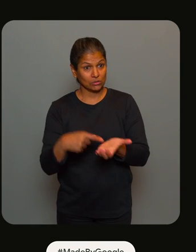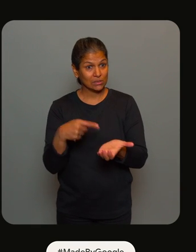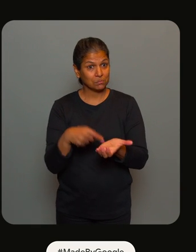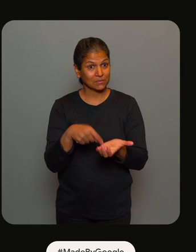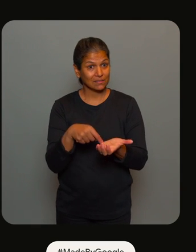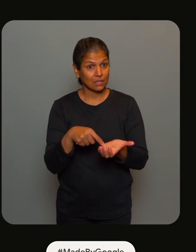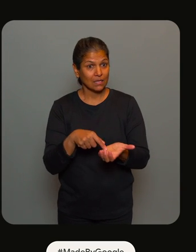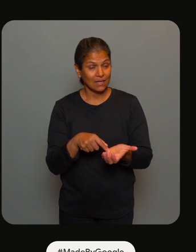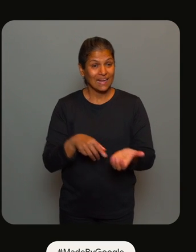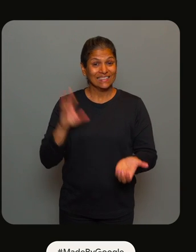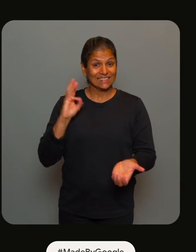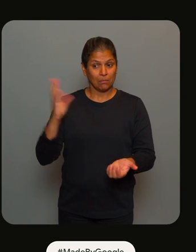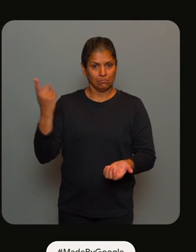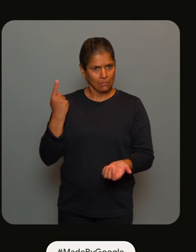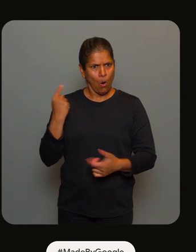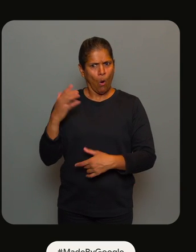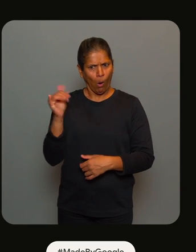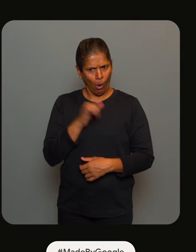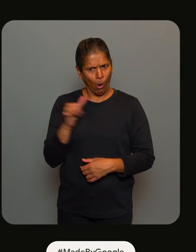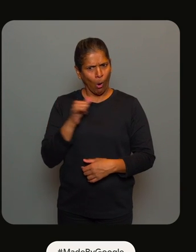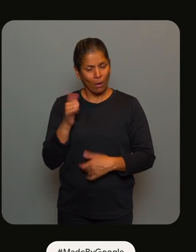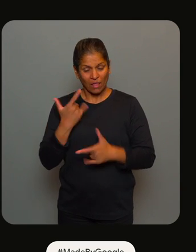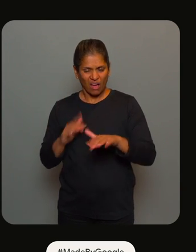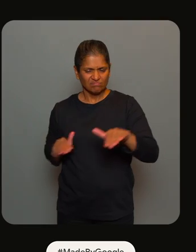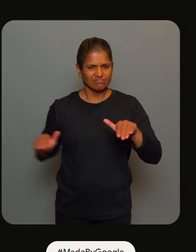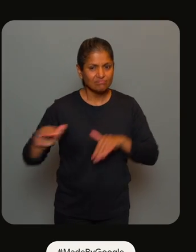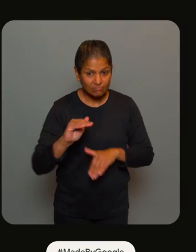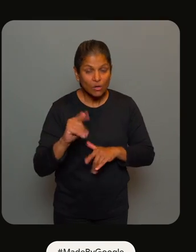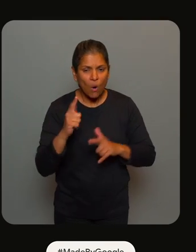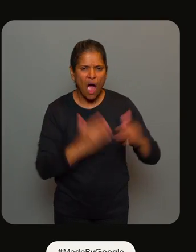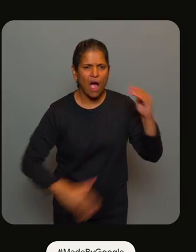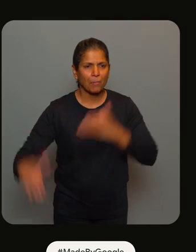forward, delivering amazingly helpful, Pixel-only experiences,